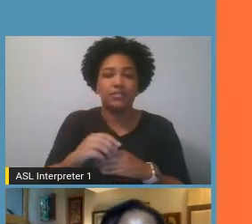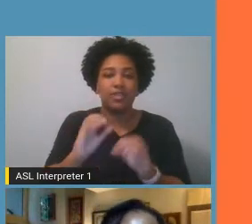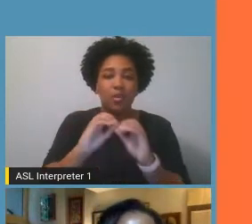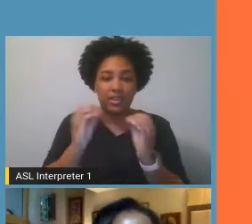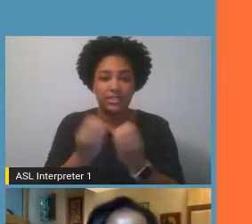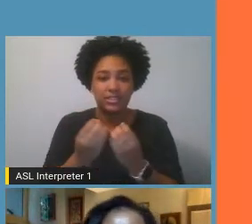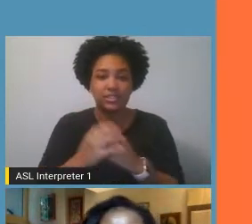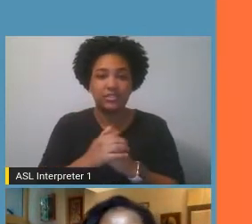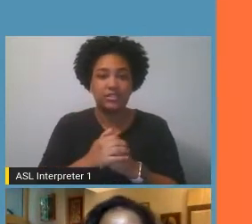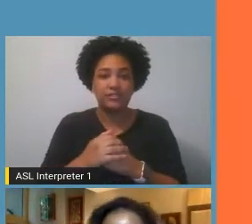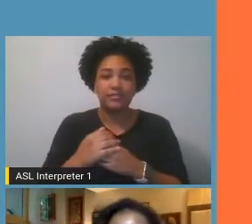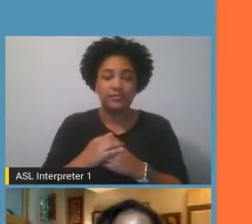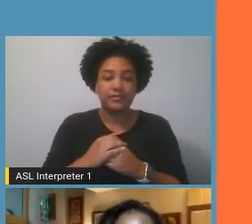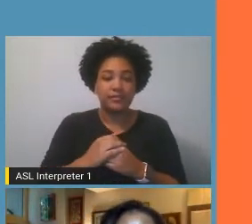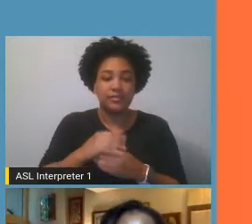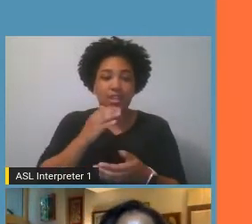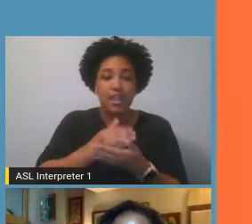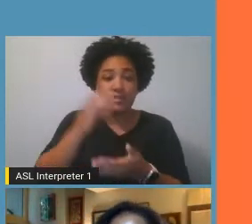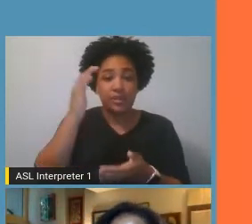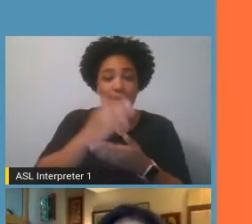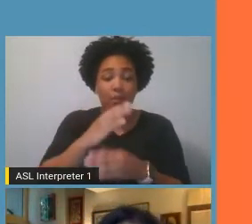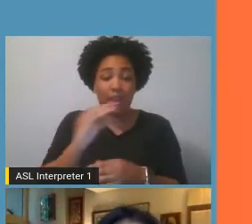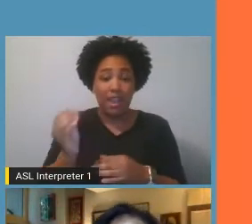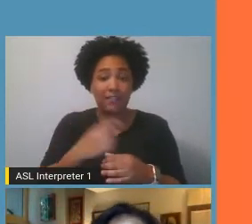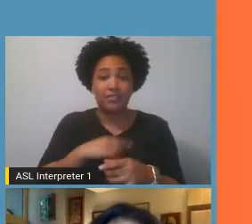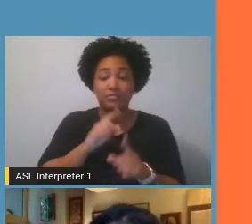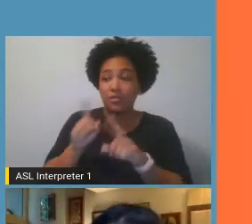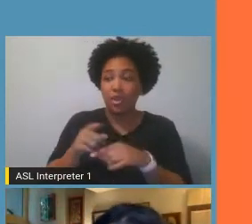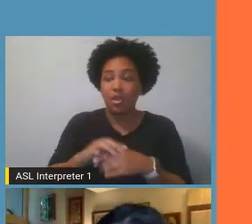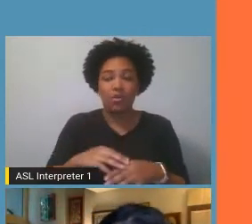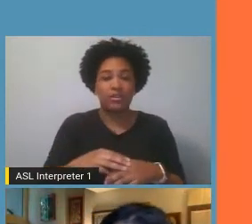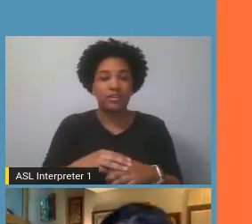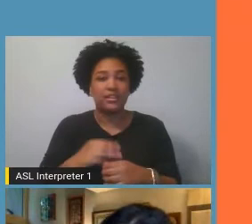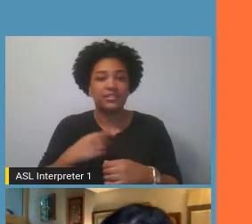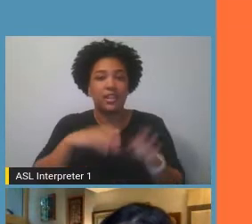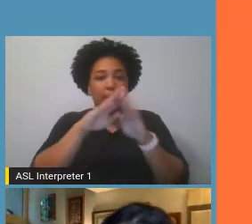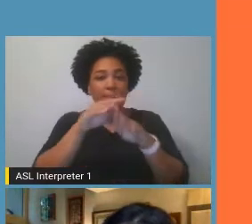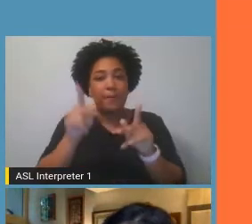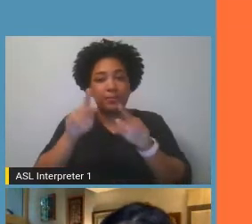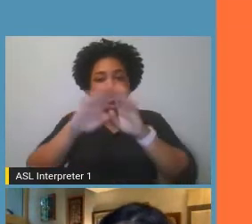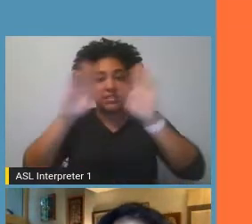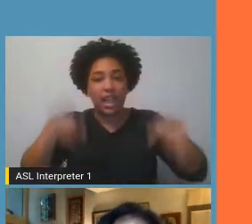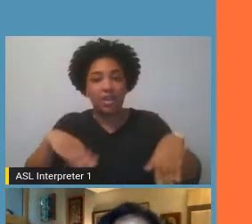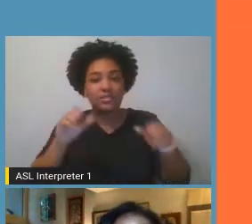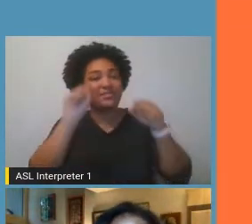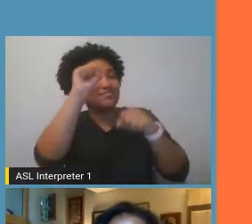door-to-door or having artists come to their home to be interviewed into here some of their iconic